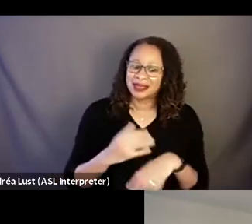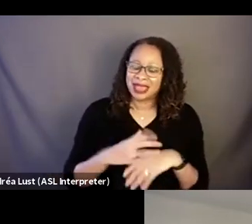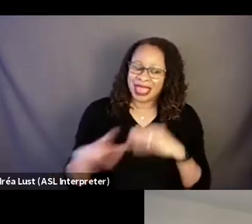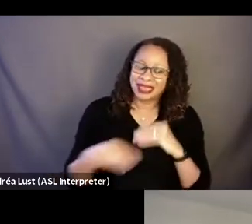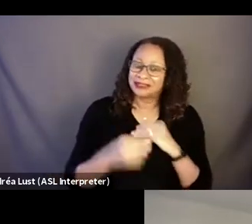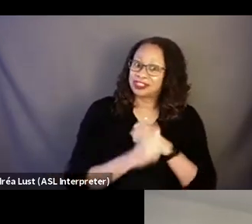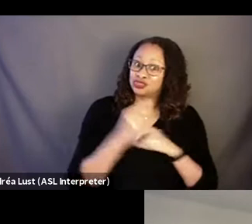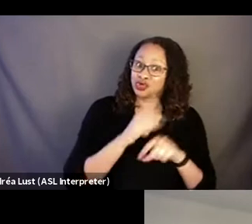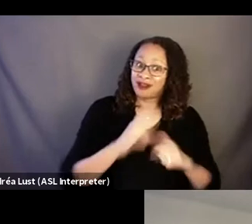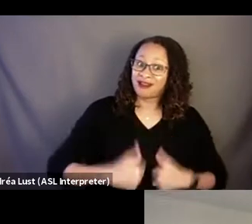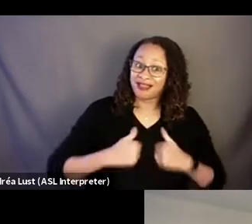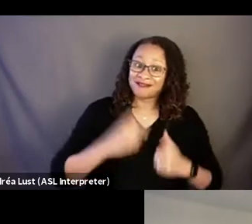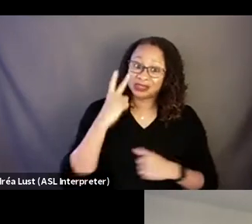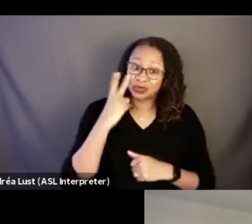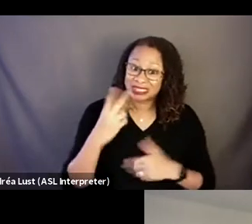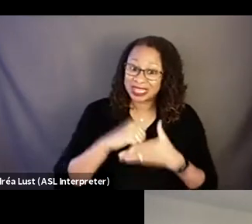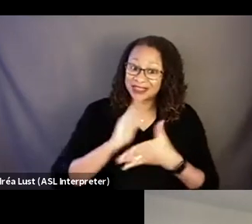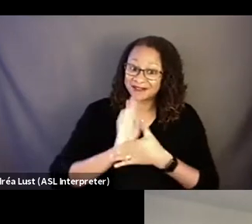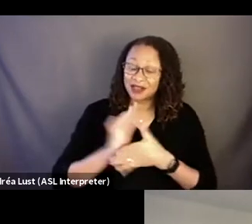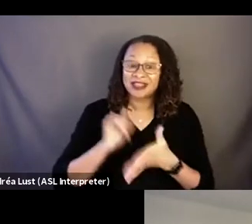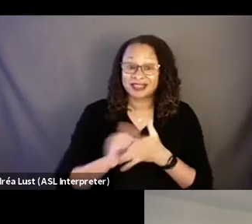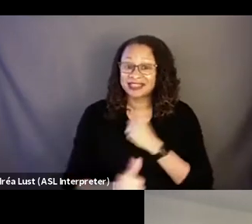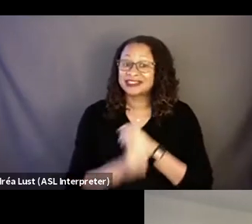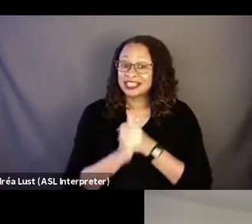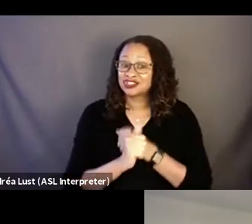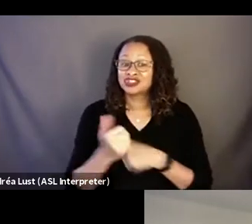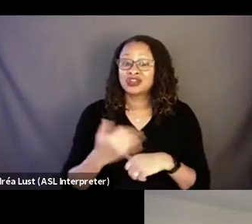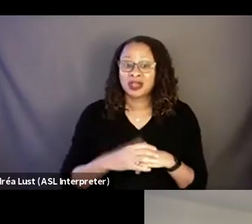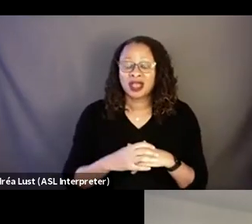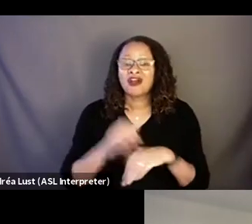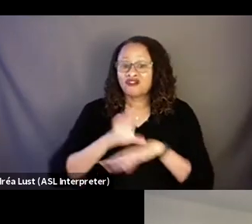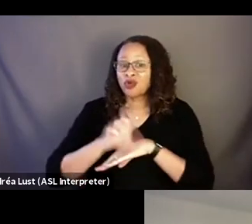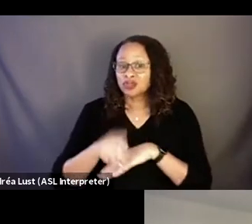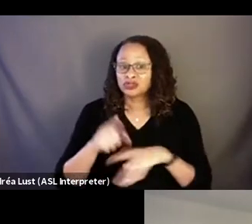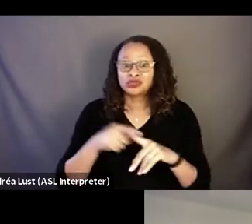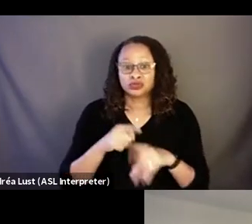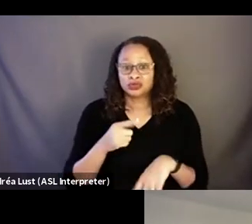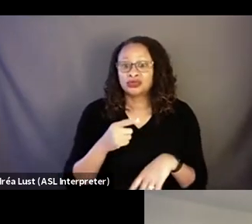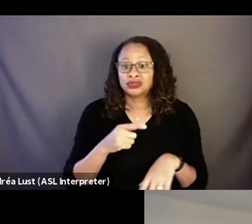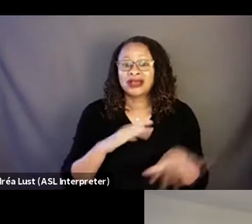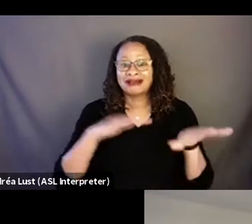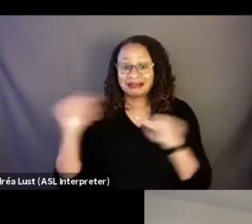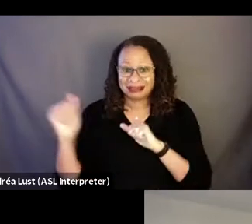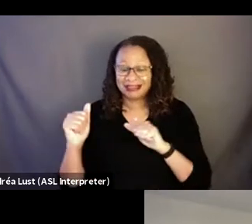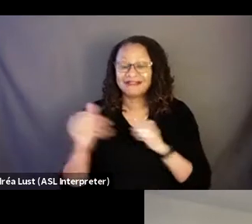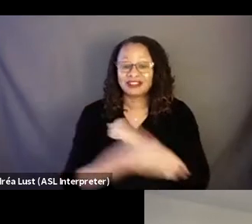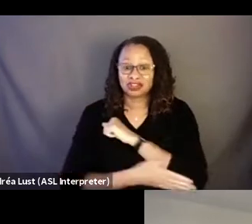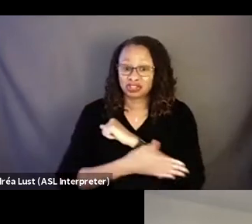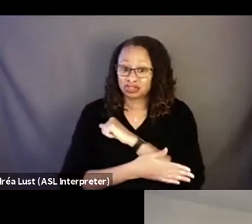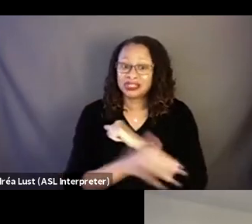And as you've seen in the film, that danger ultimately forced her to actually leave the country like the people she was helping.